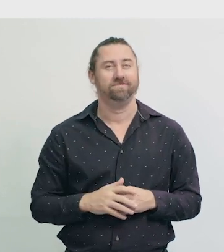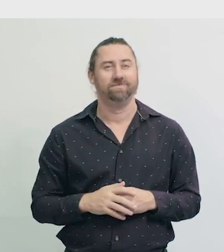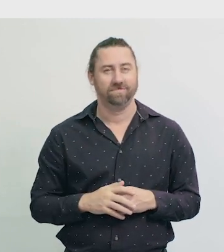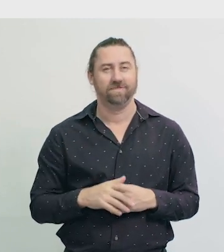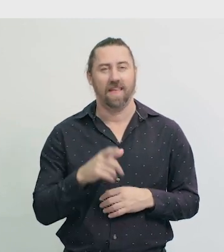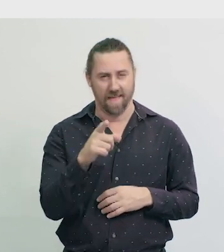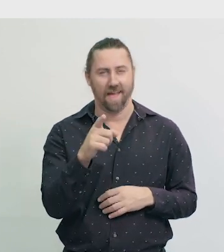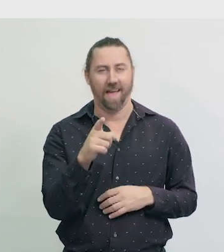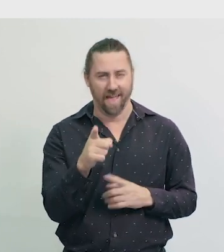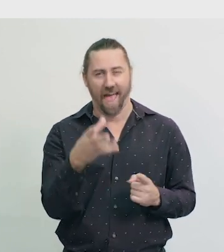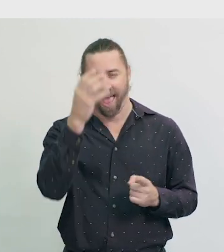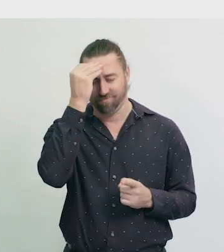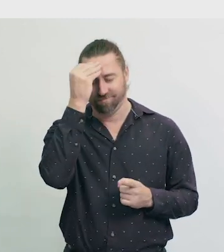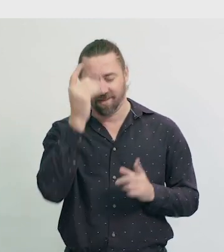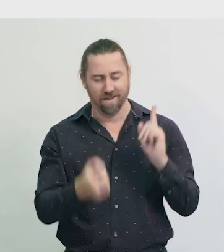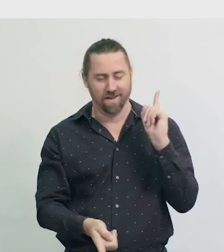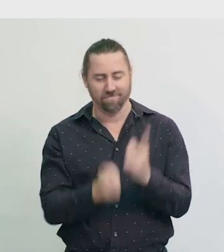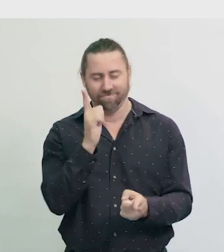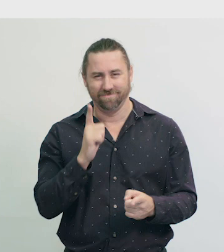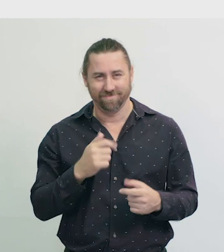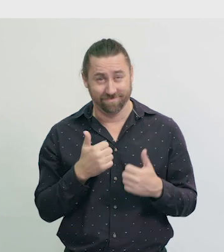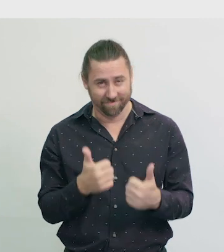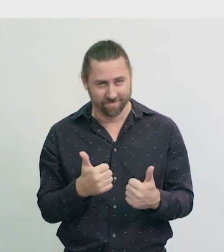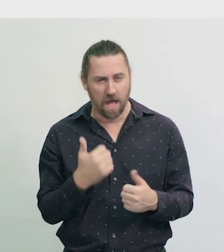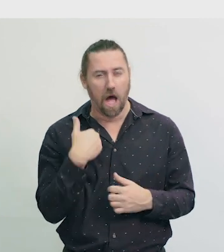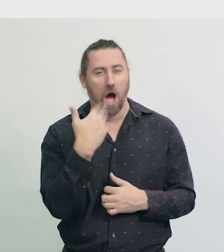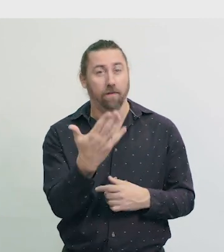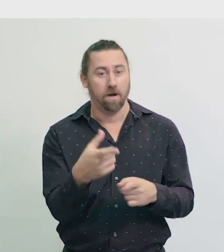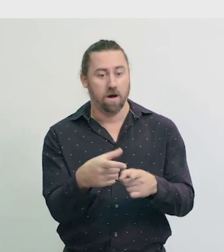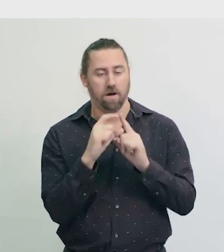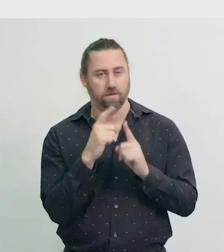I can see you're getting really good at these. Shall we try one a little bit harder?